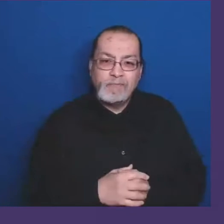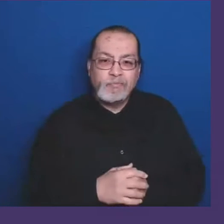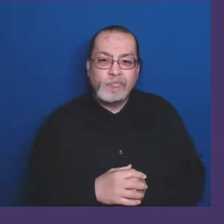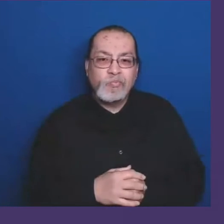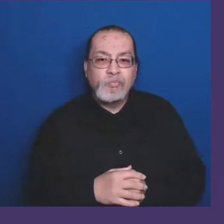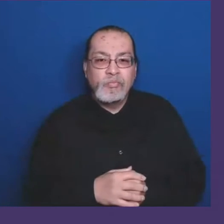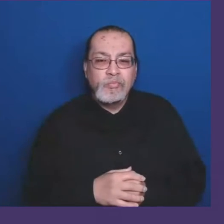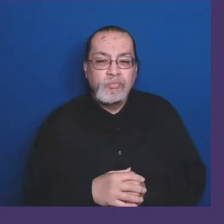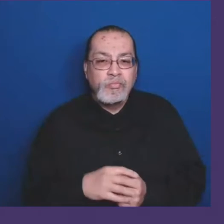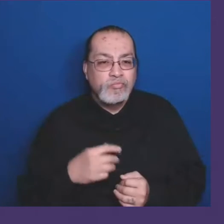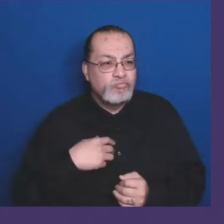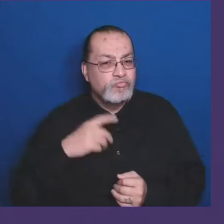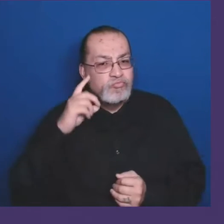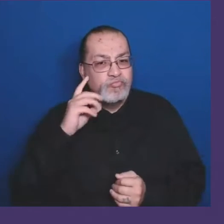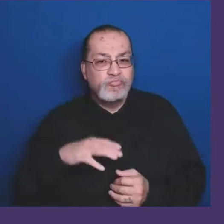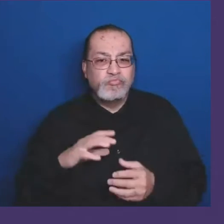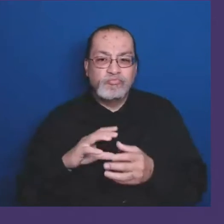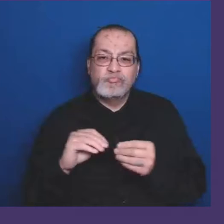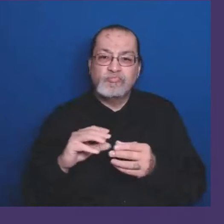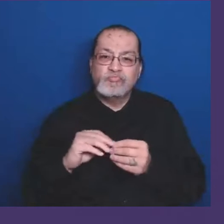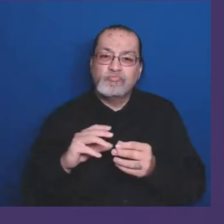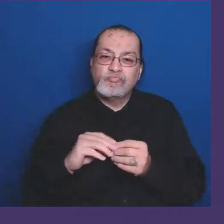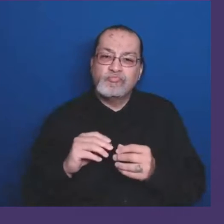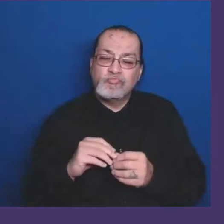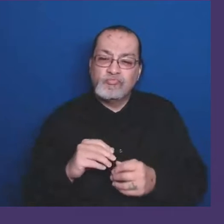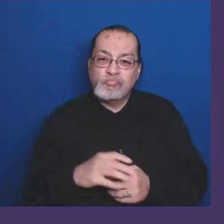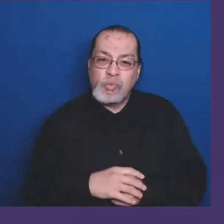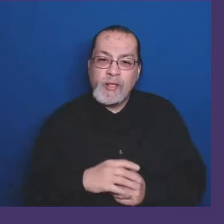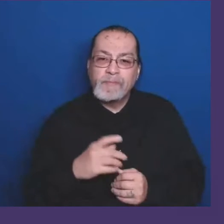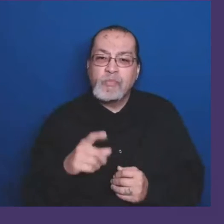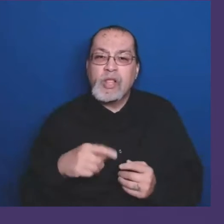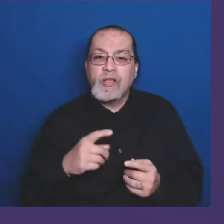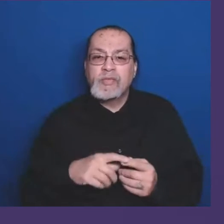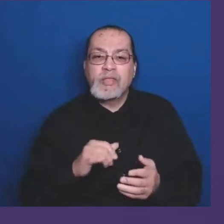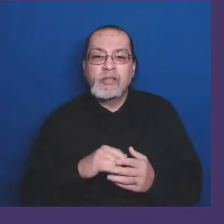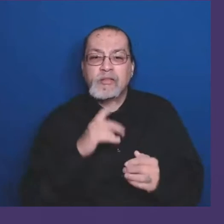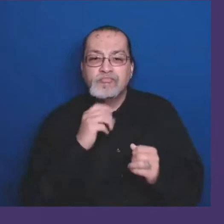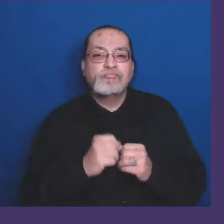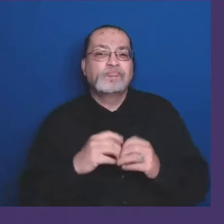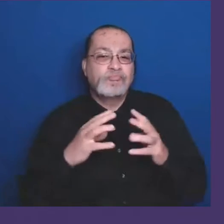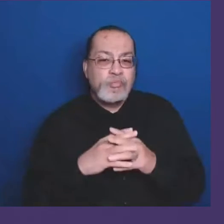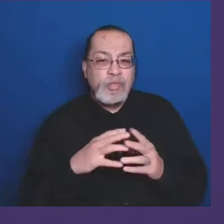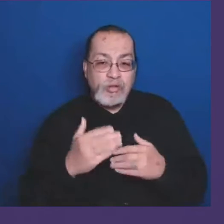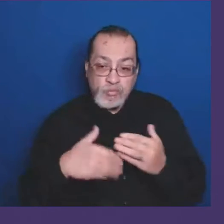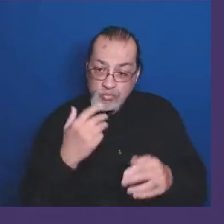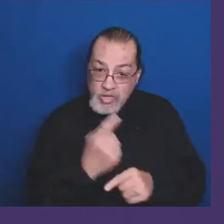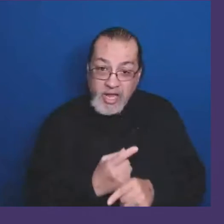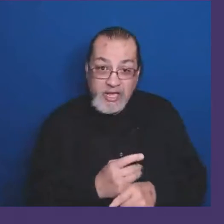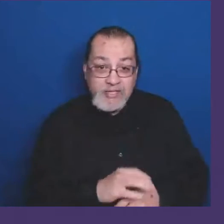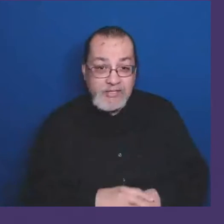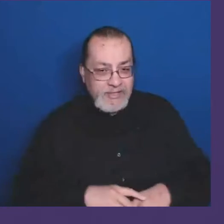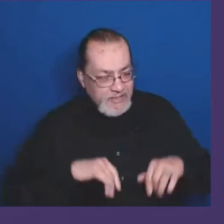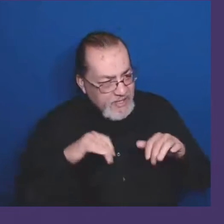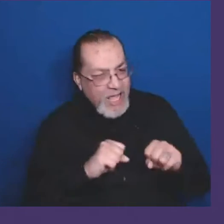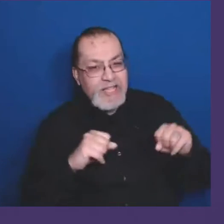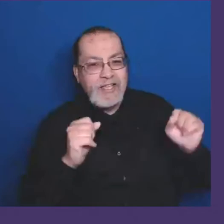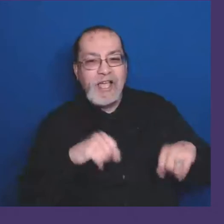Tanya Harris: Yes. Jenny Lay-Flurrie: At Suddath, right? Tanya Harris: Yes. Jenny Lay-Flurrie: Well, a huge thank you to both of you for coming. Thank you, Ilene, for traveling